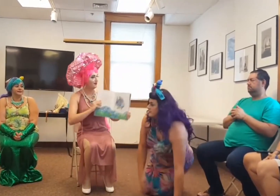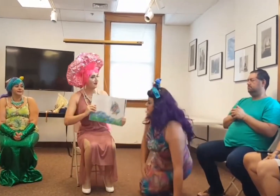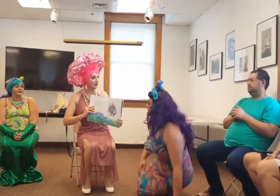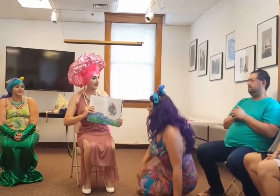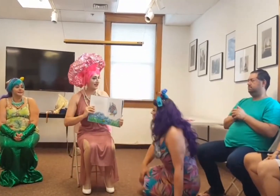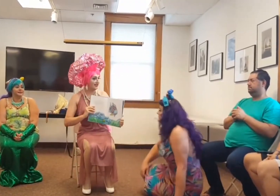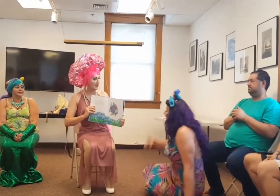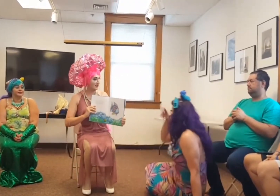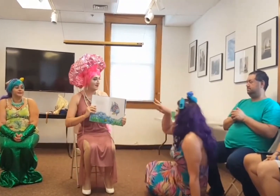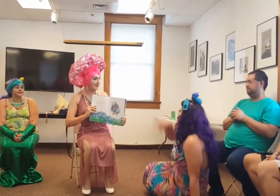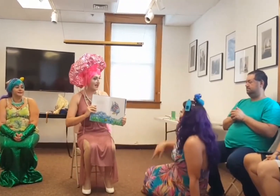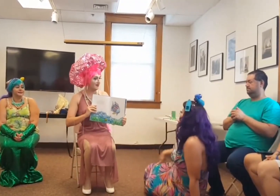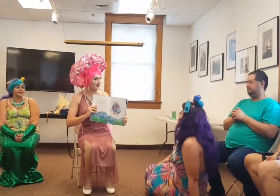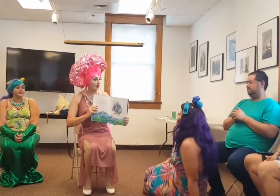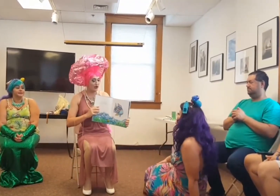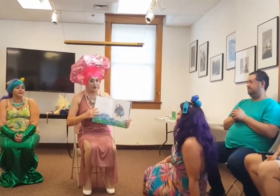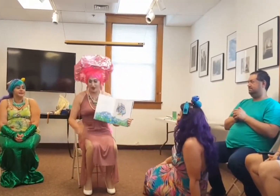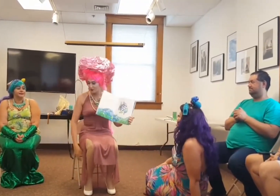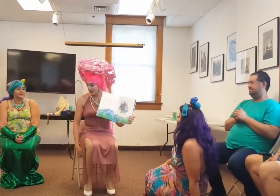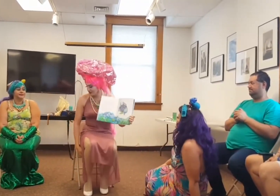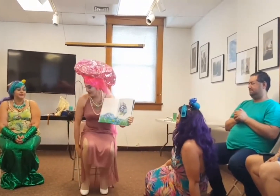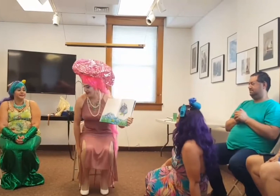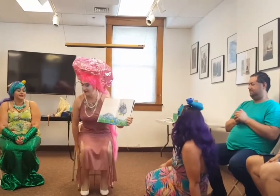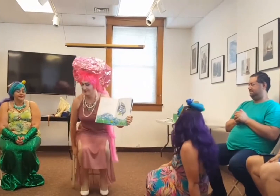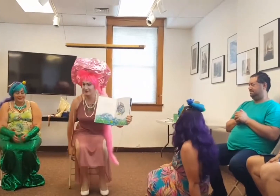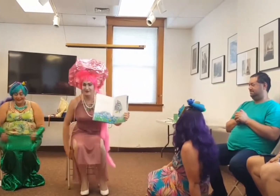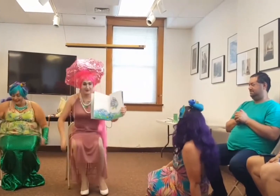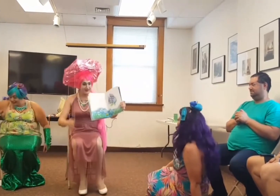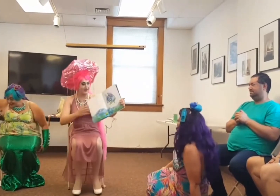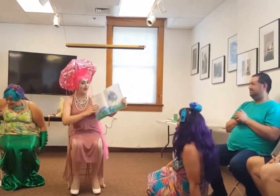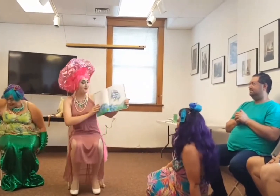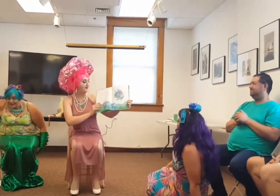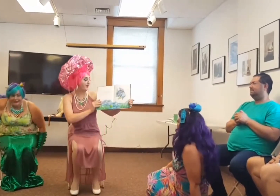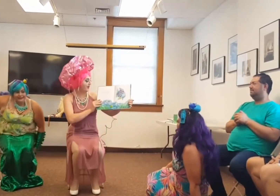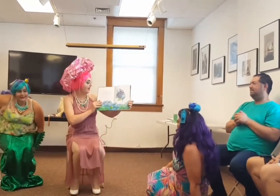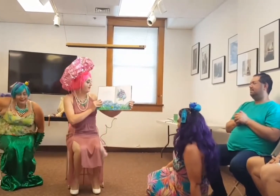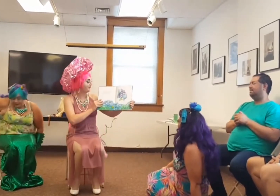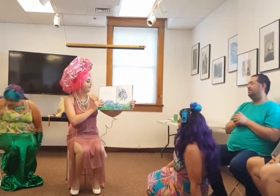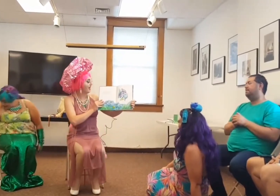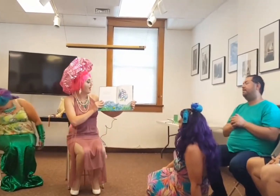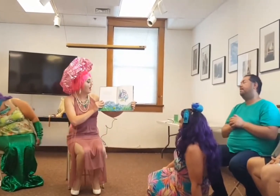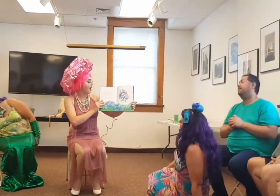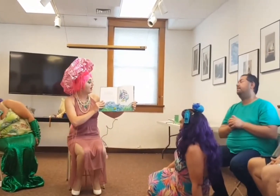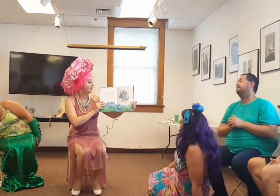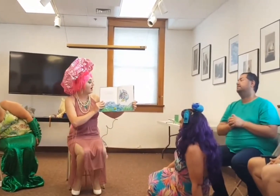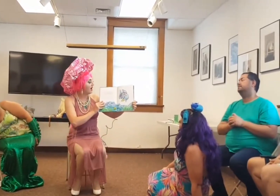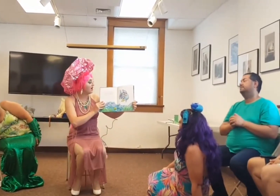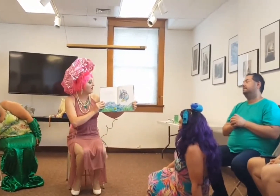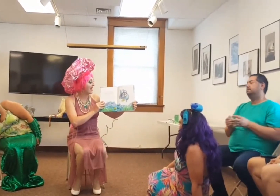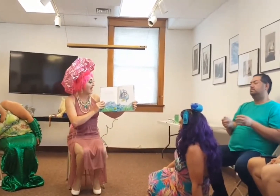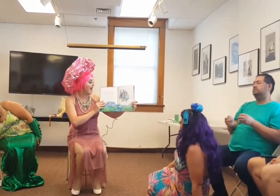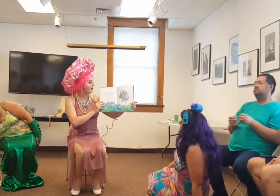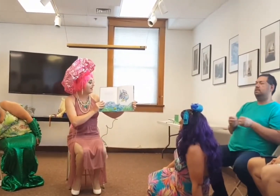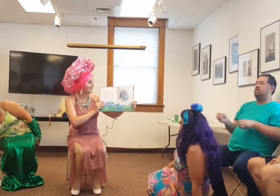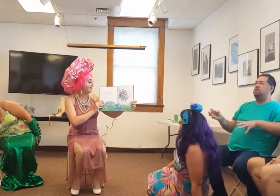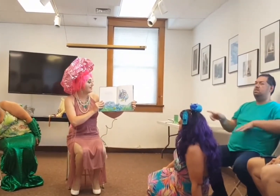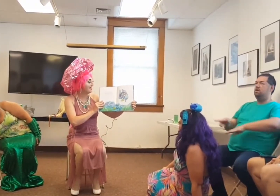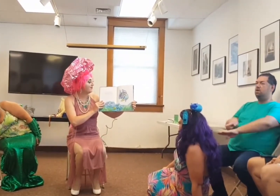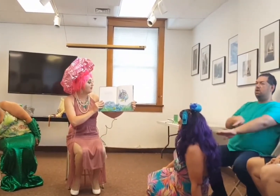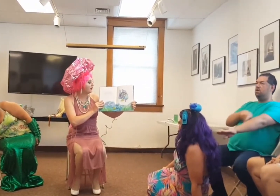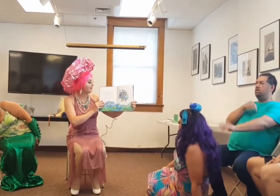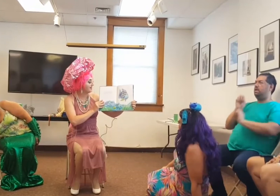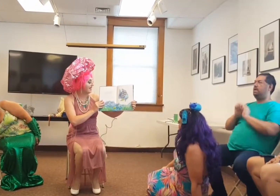You need to need some time. Oh you want to watch me? Here we go. A long way out in the deep blue sea,